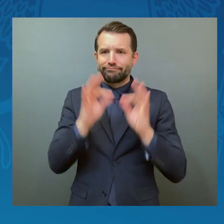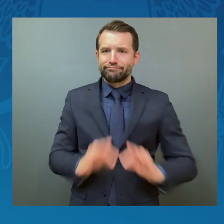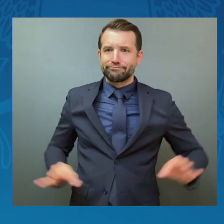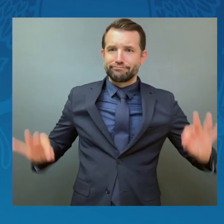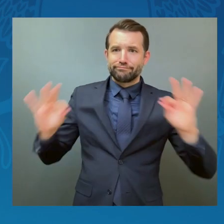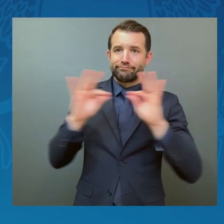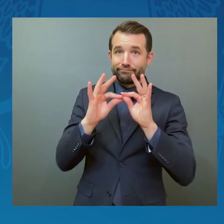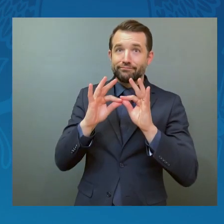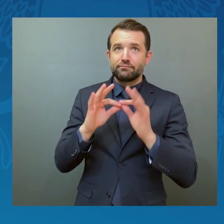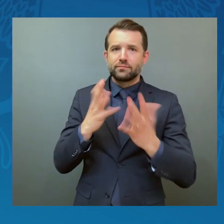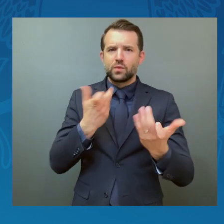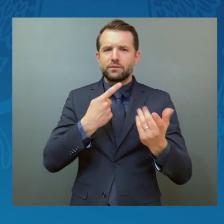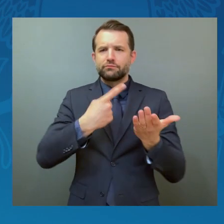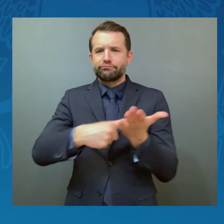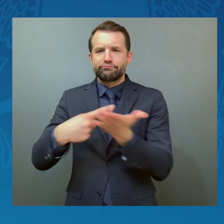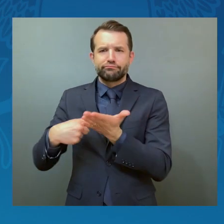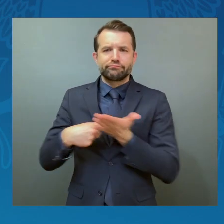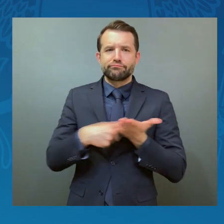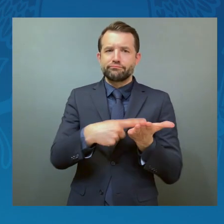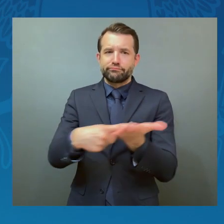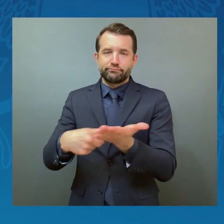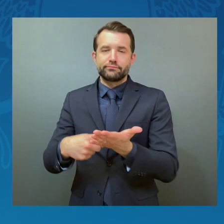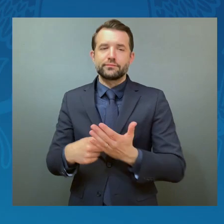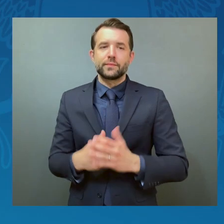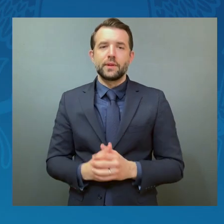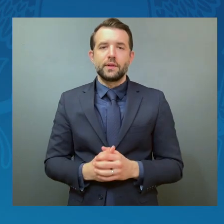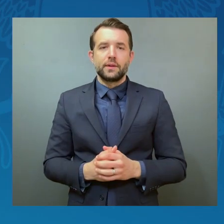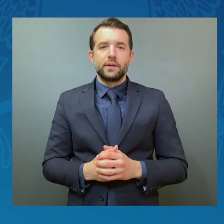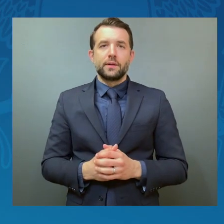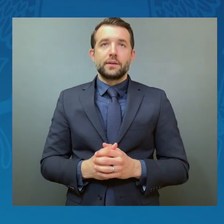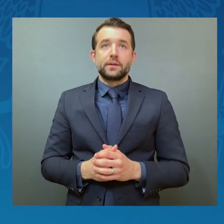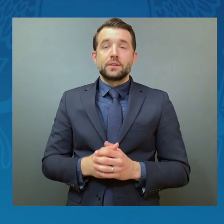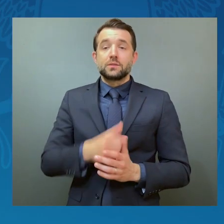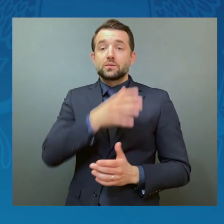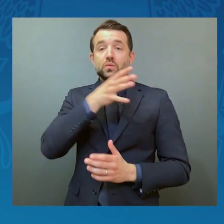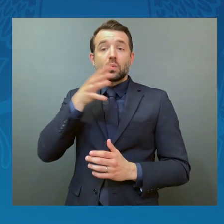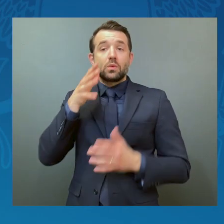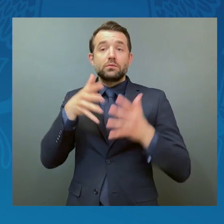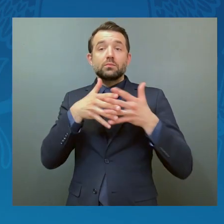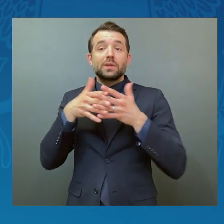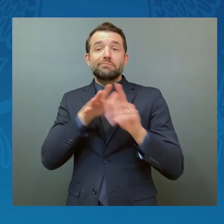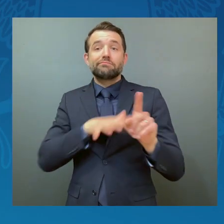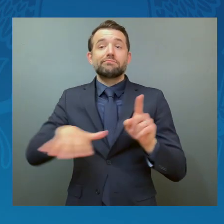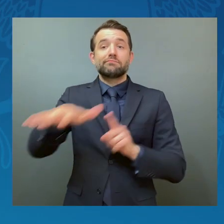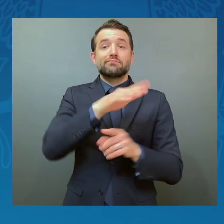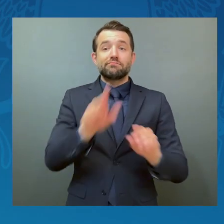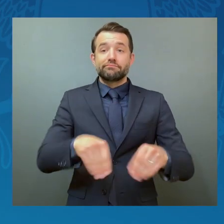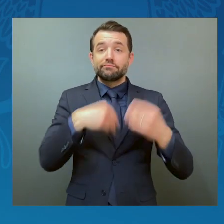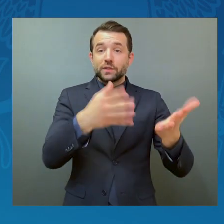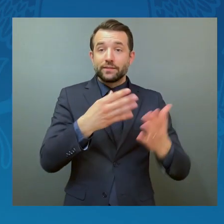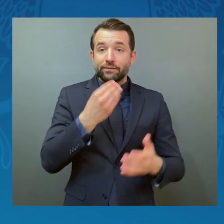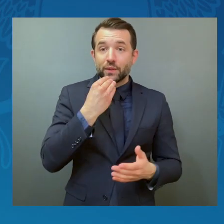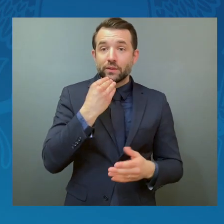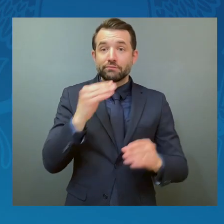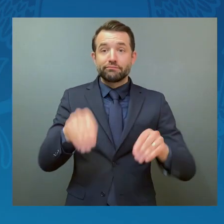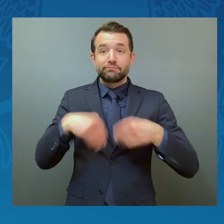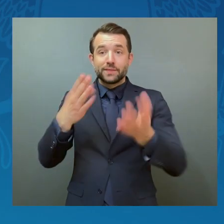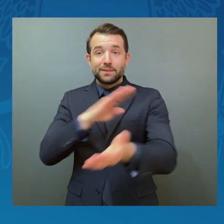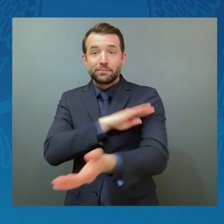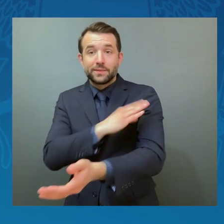Rural America provides our nation's food and energy resources, produces the fiber for goods in manufacturing,